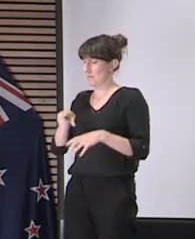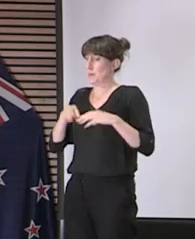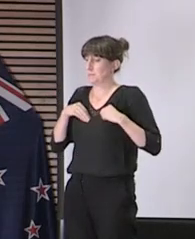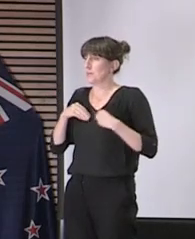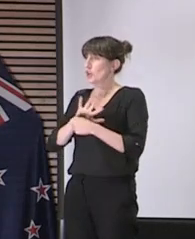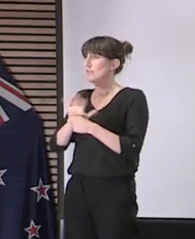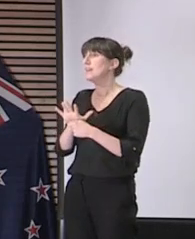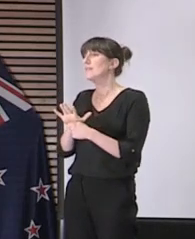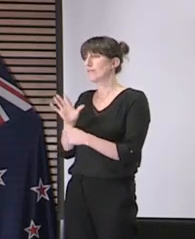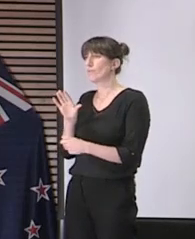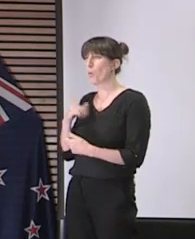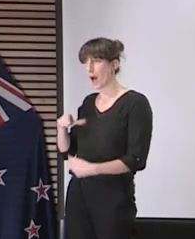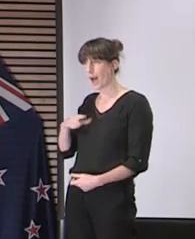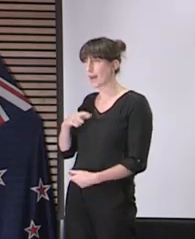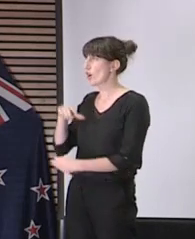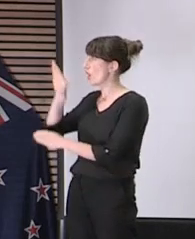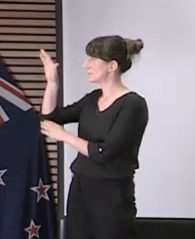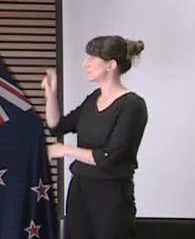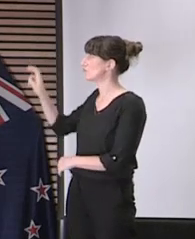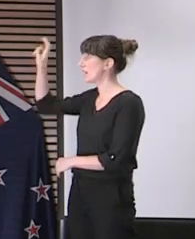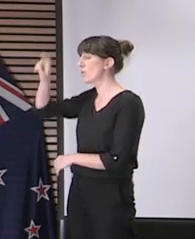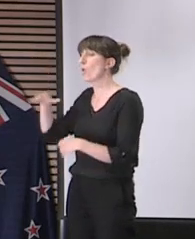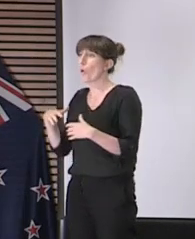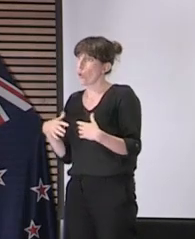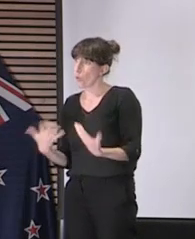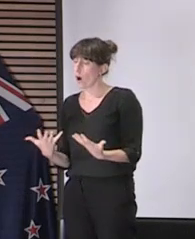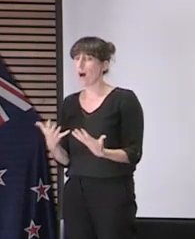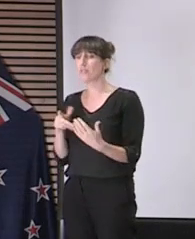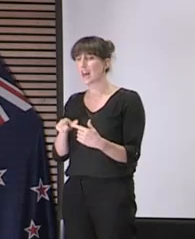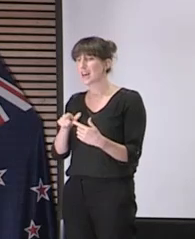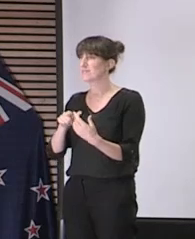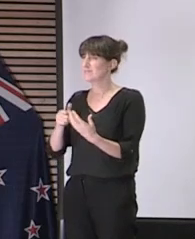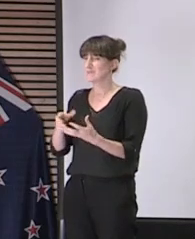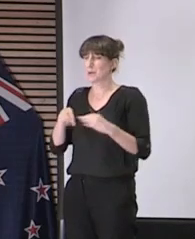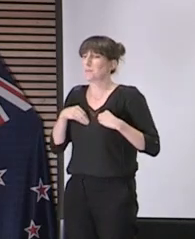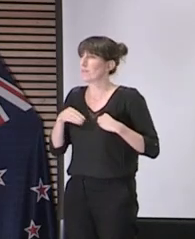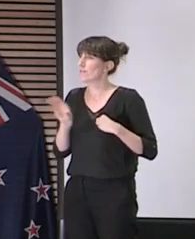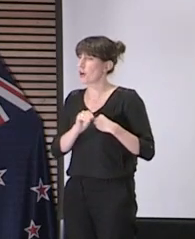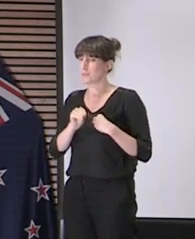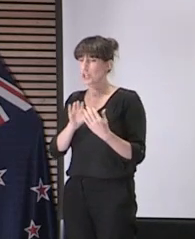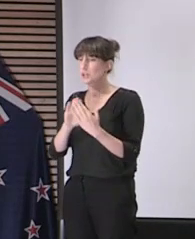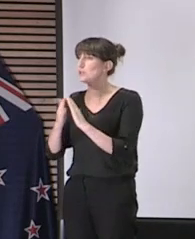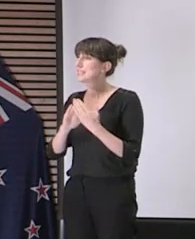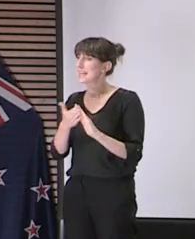of whom have travelled back from overseas and/or have acquired it locally either in